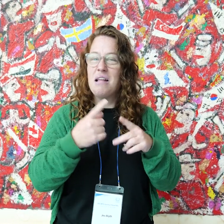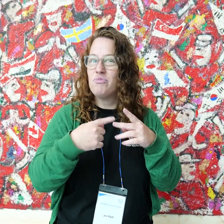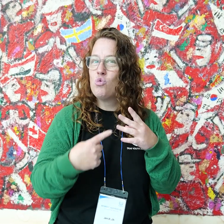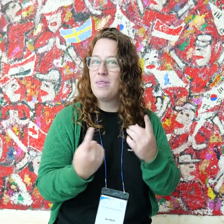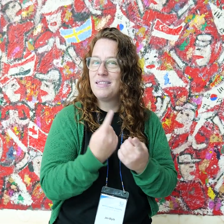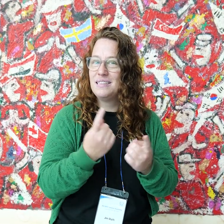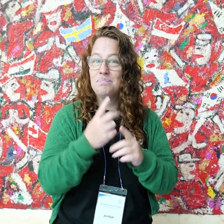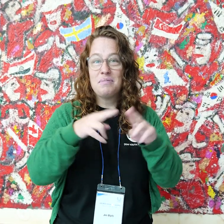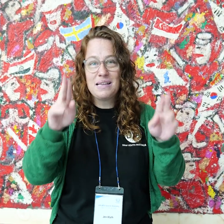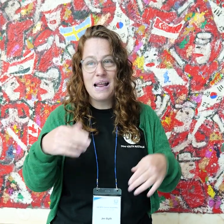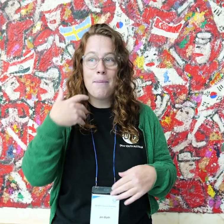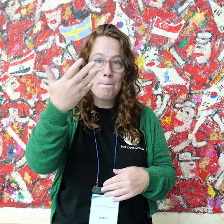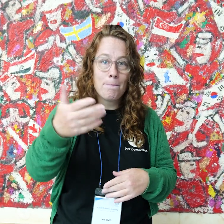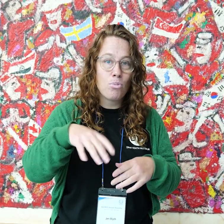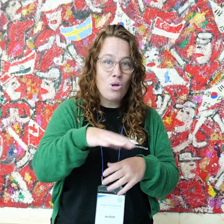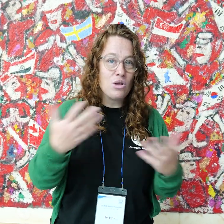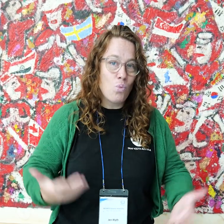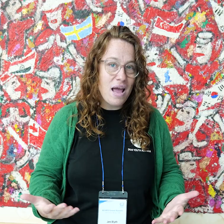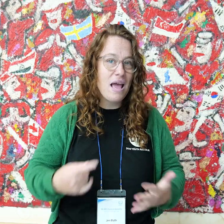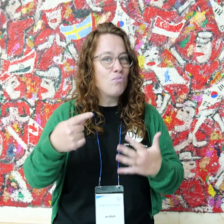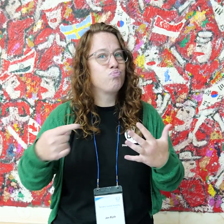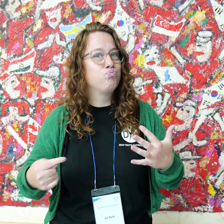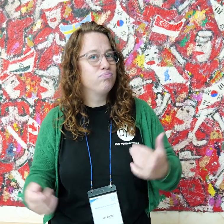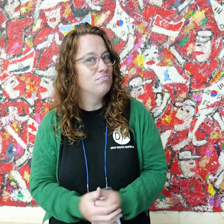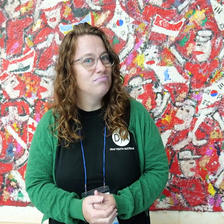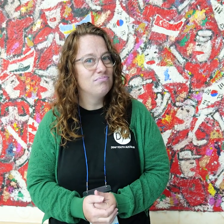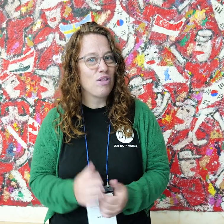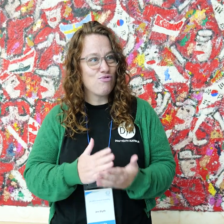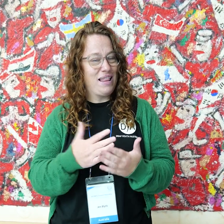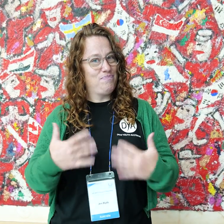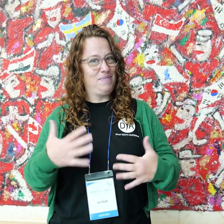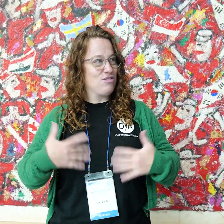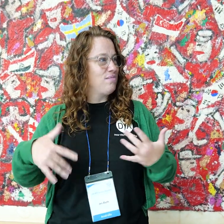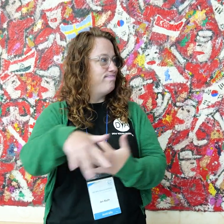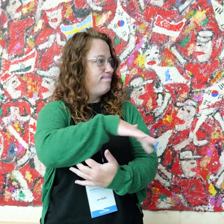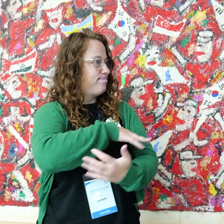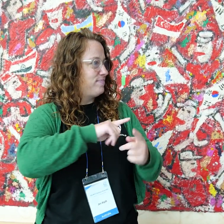They'll be voting for new Youth Section board members and where future camps will be held.